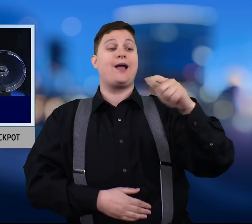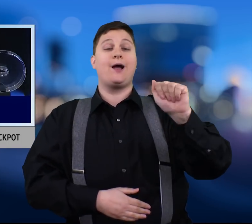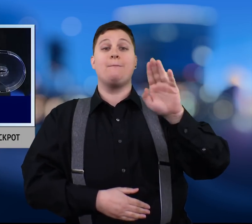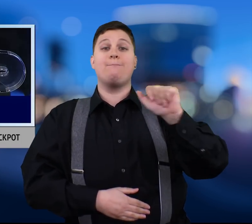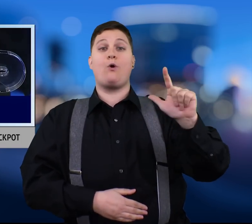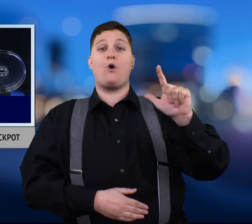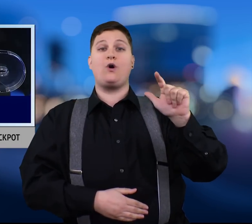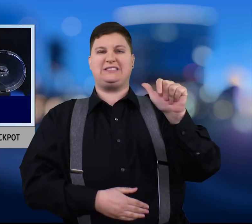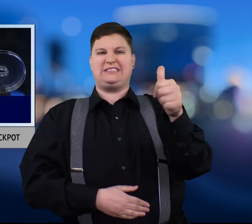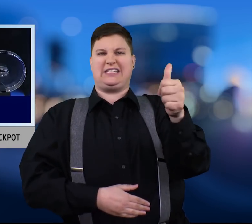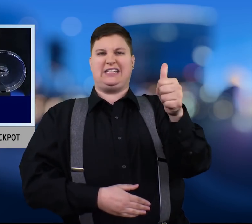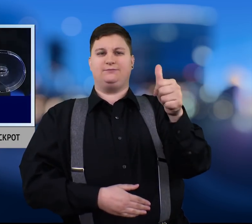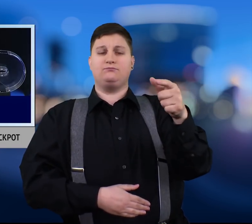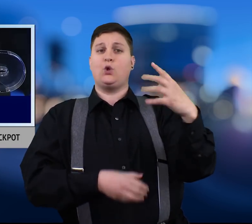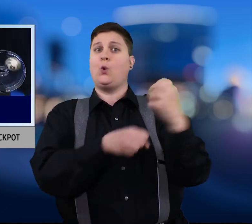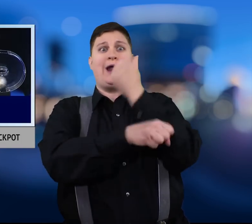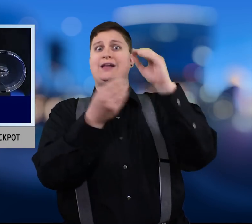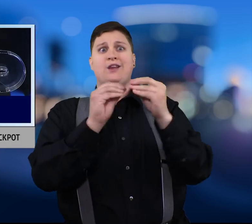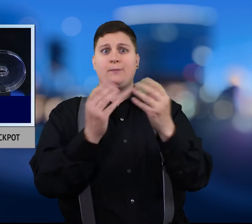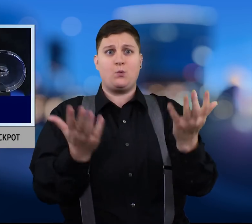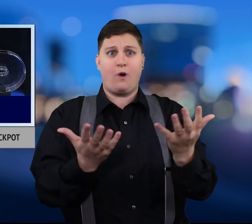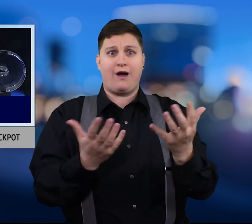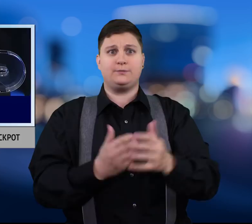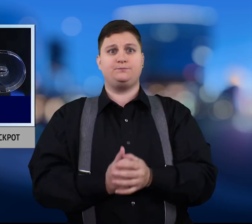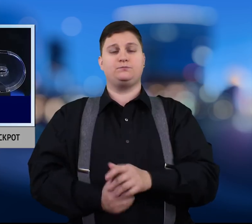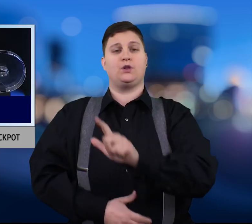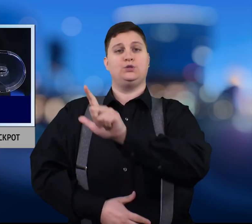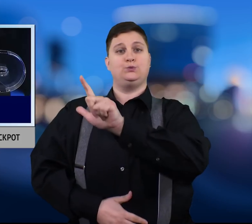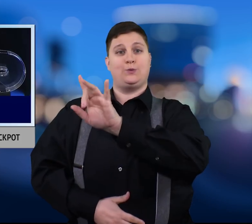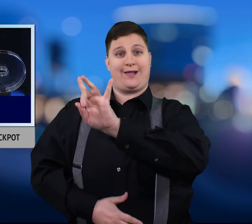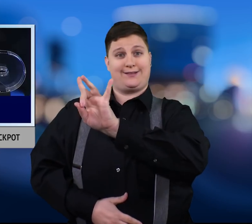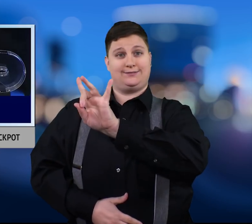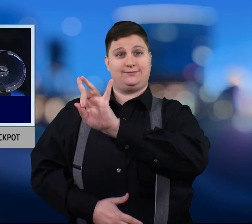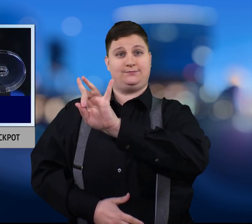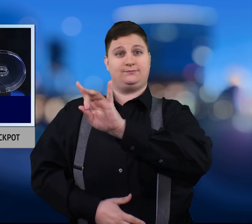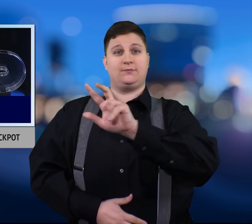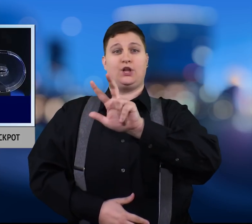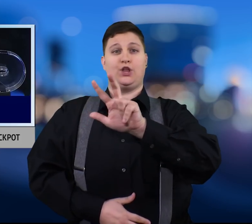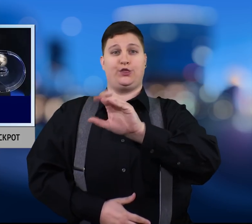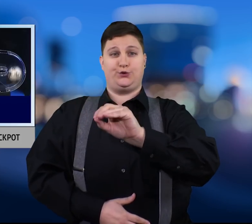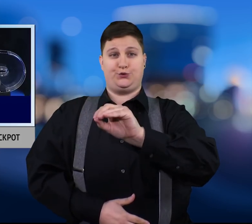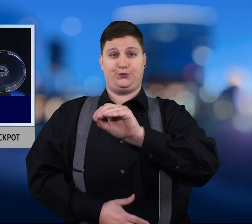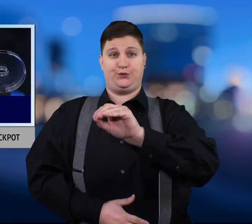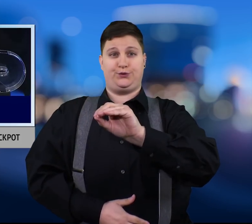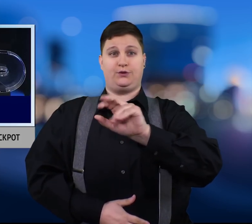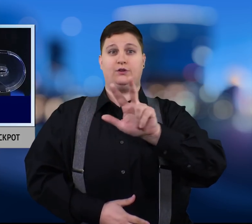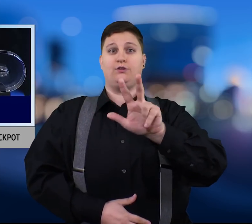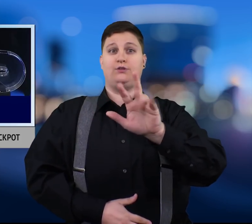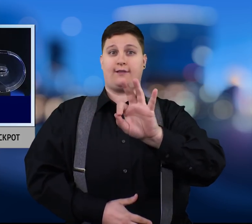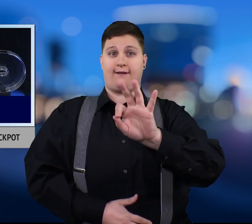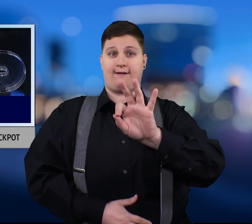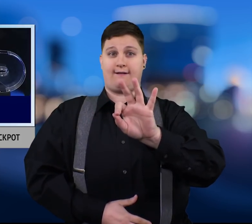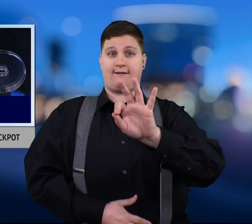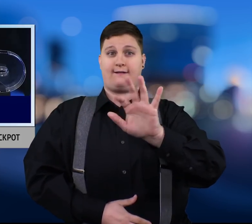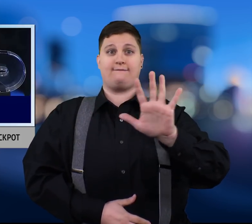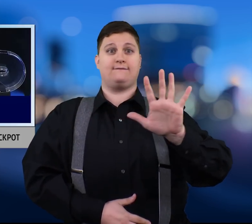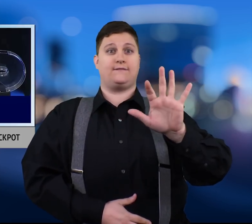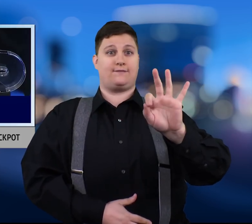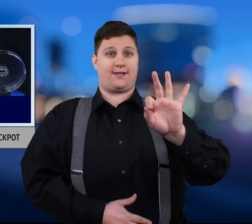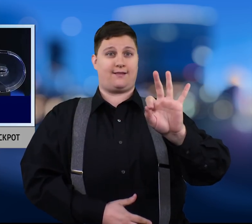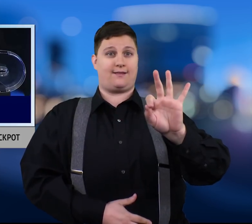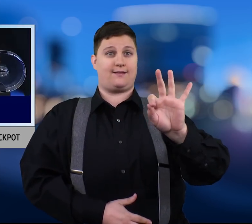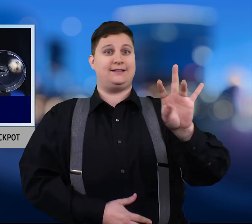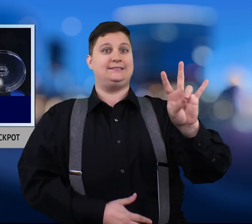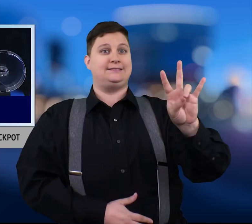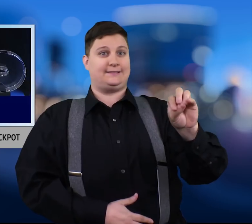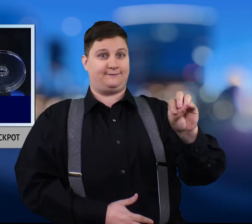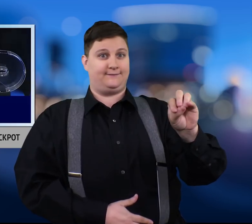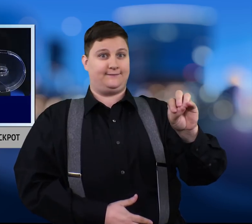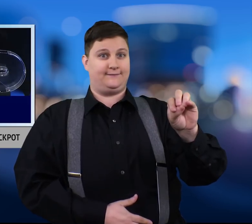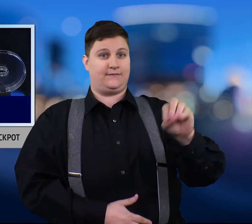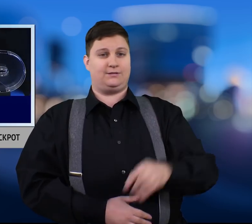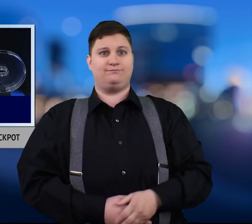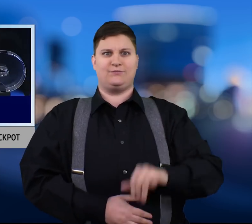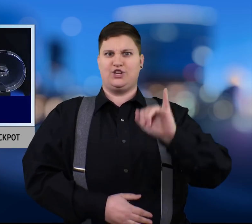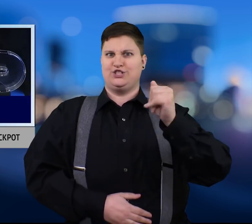The winning numbers were 28, 30, 39, 59, 70 with the Megaball 10.